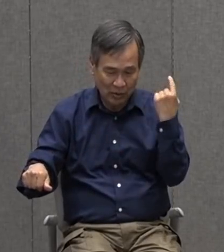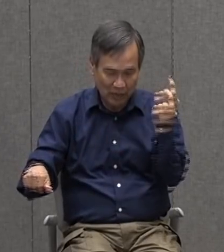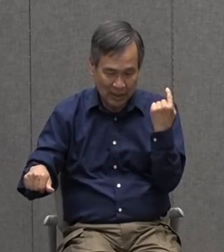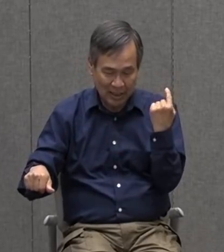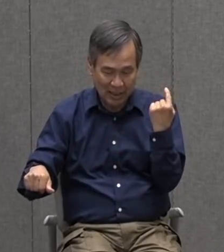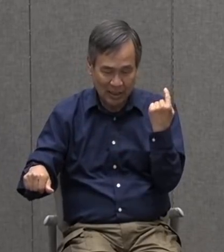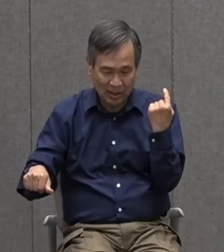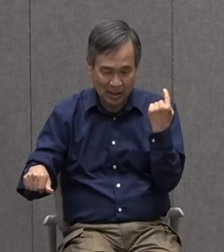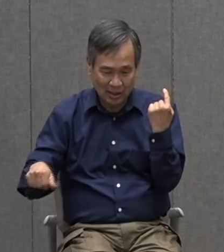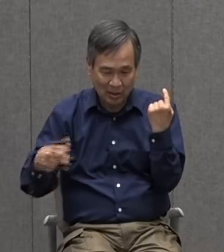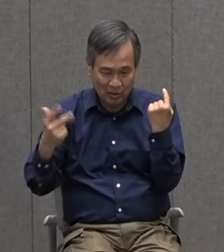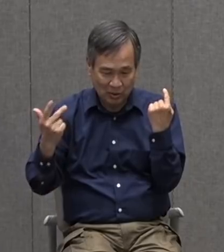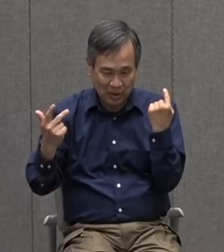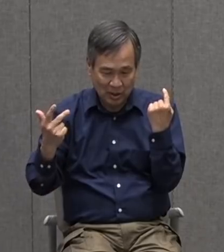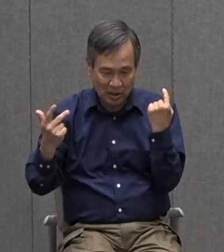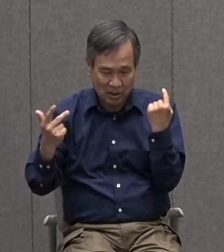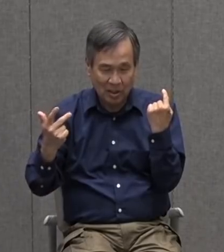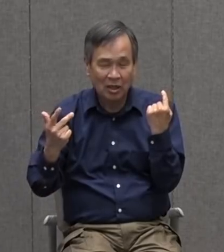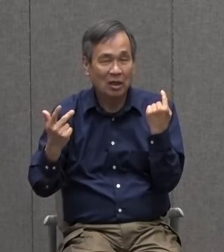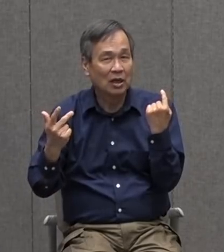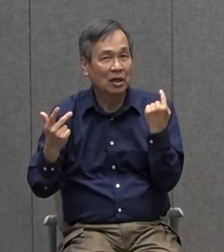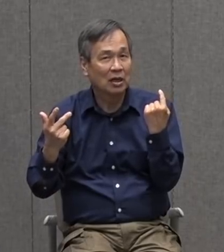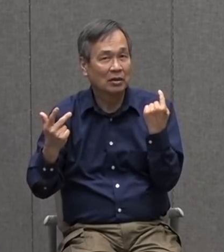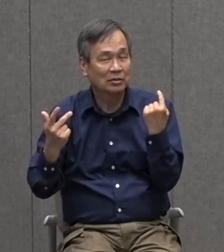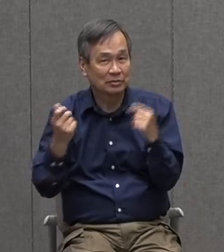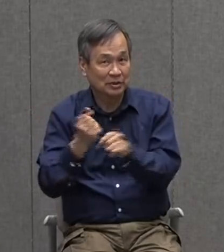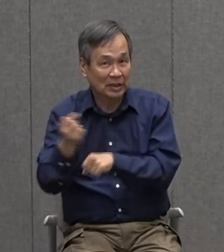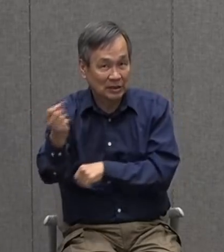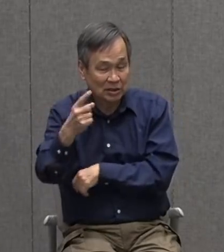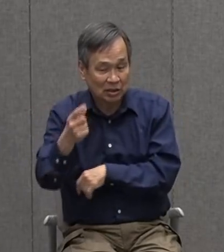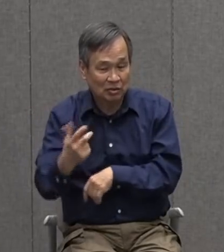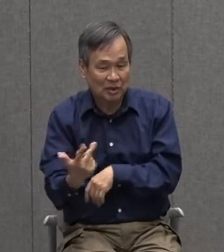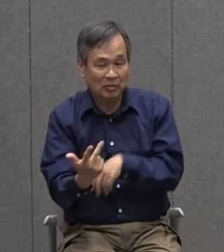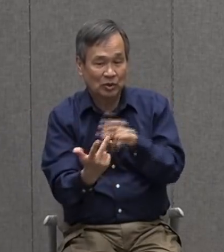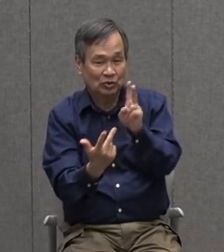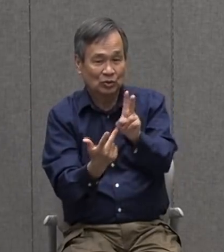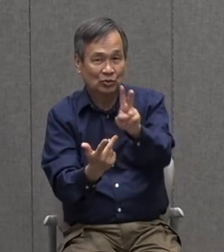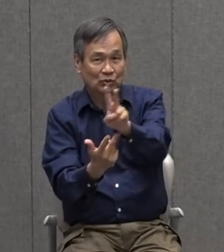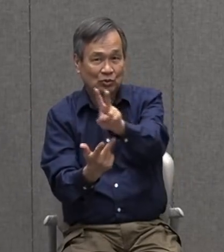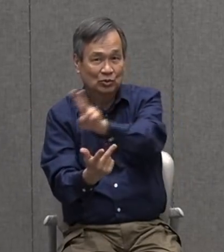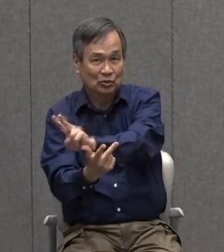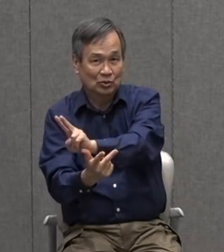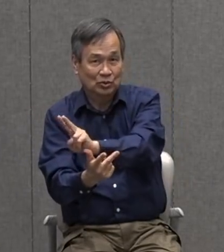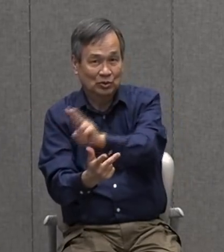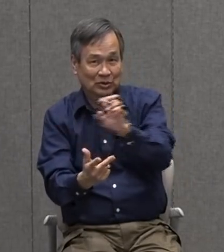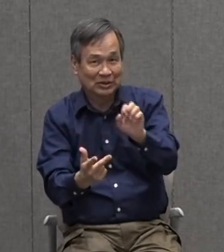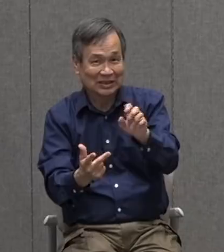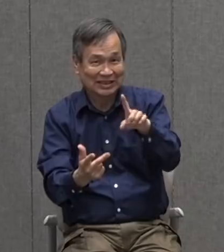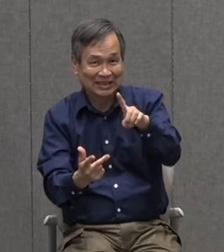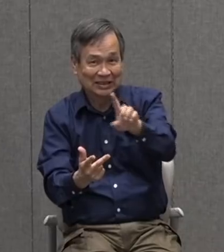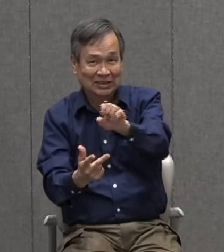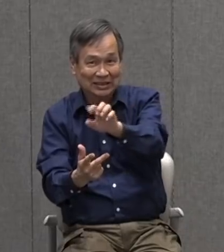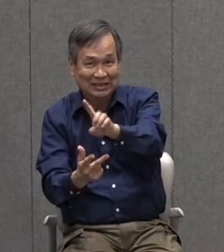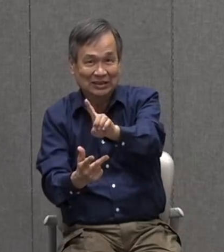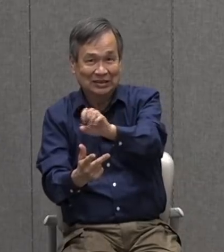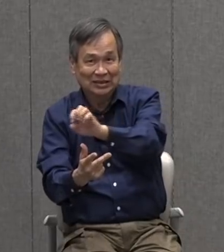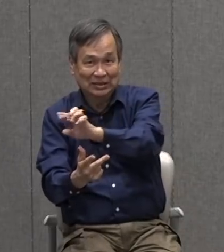Right, so if he buried three, he's gonna get six. Okay, let's keep reading and see what else happens.